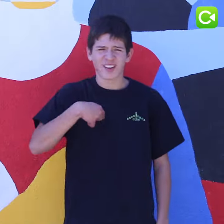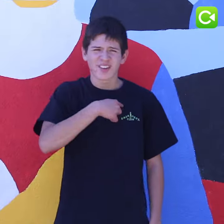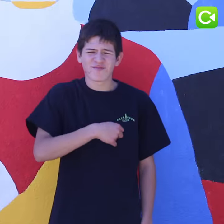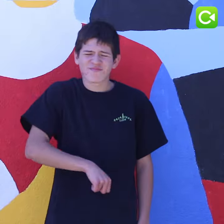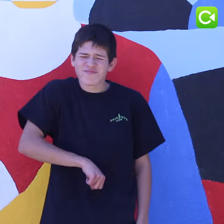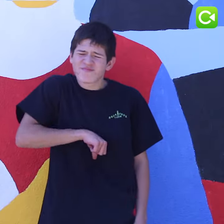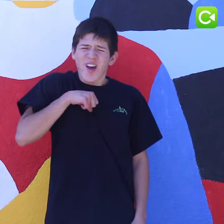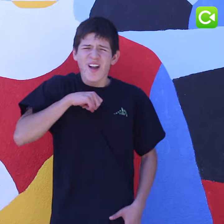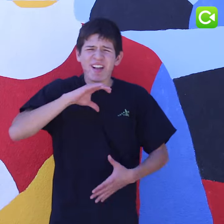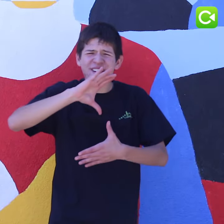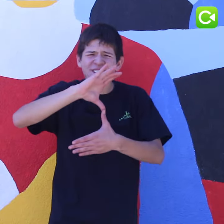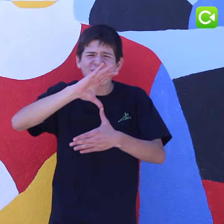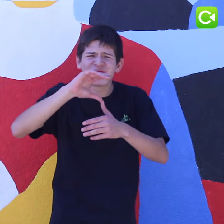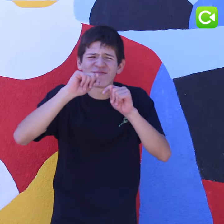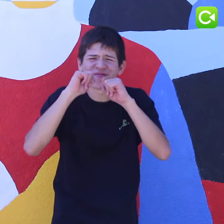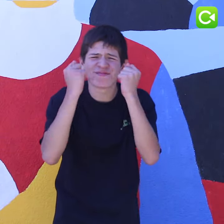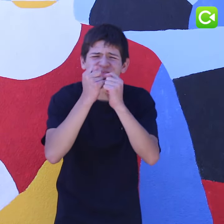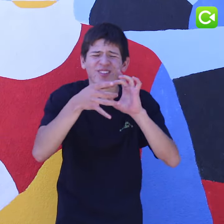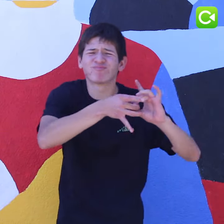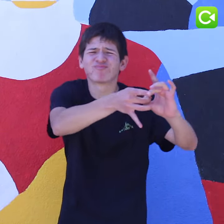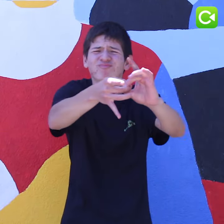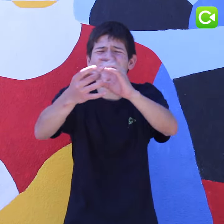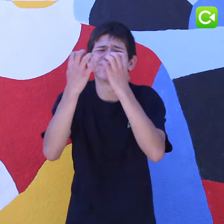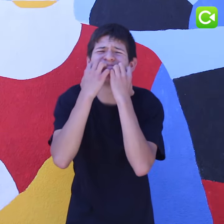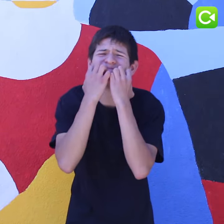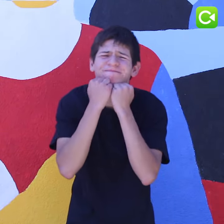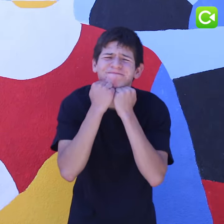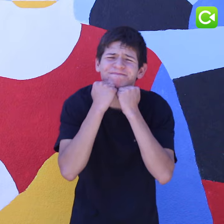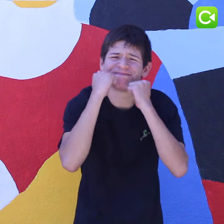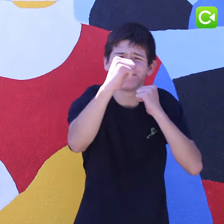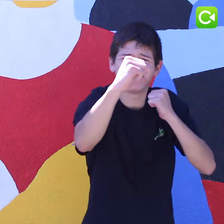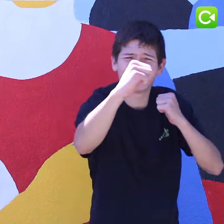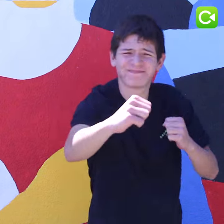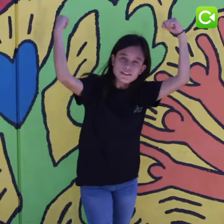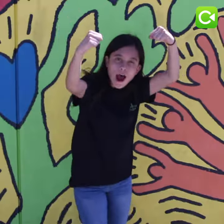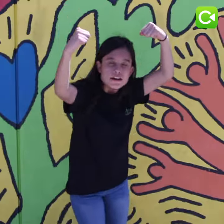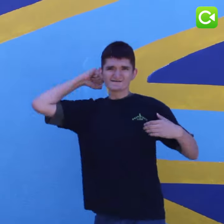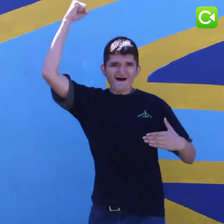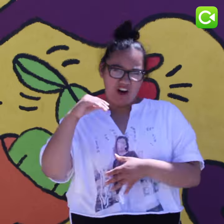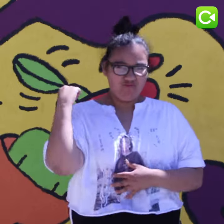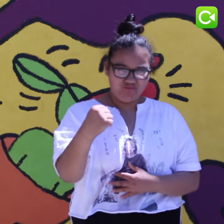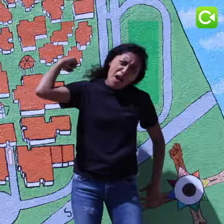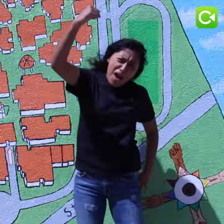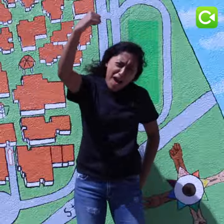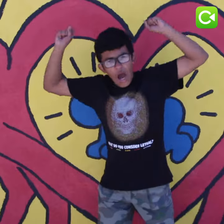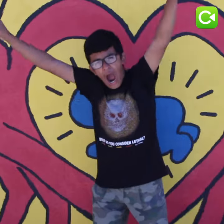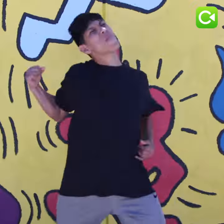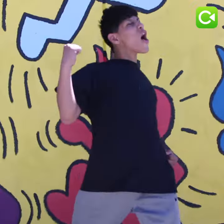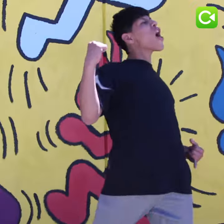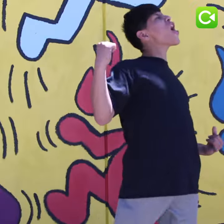We are proud to be a part of the La Raza de Sordx team together and cherish it. Yes! YES!!!